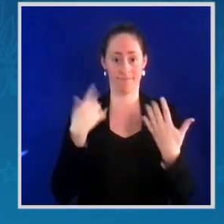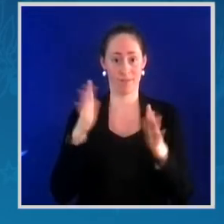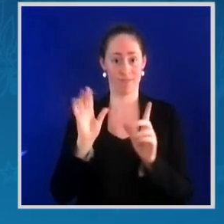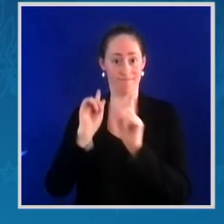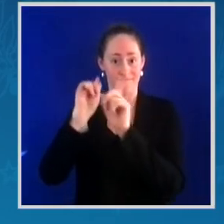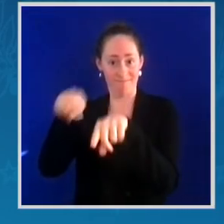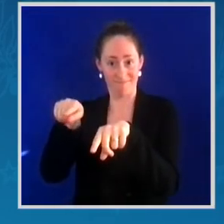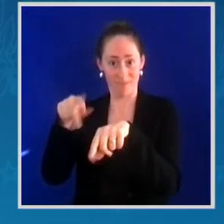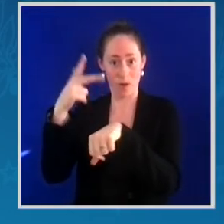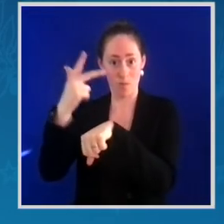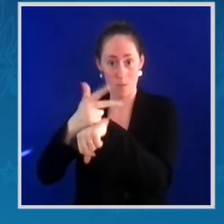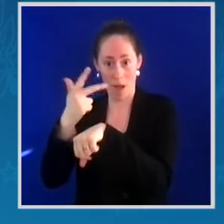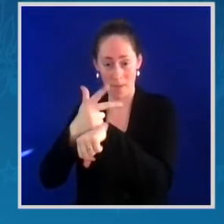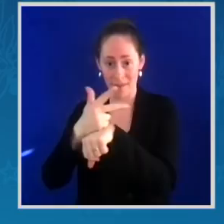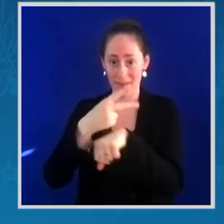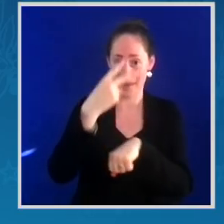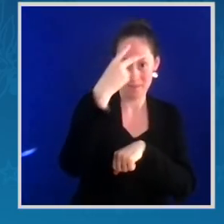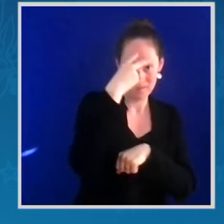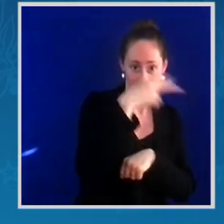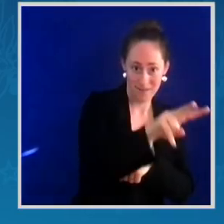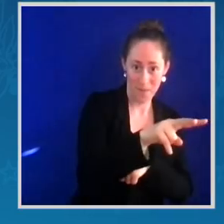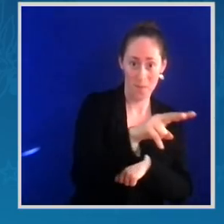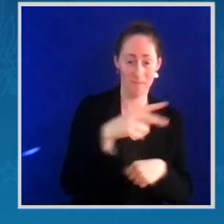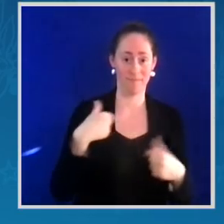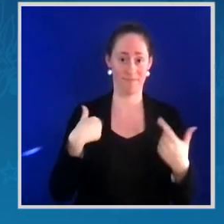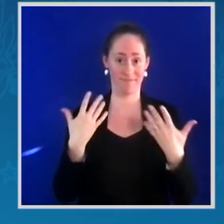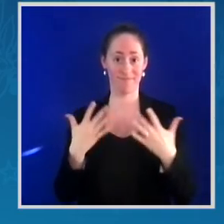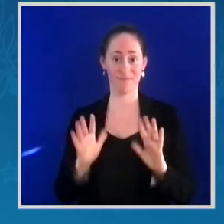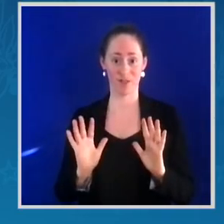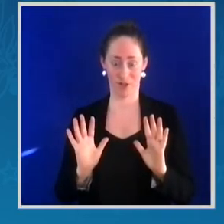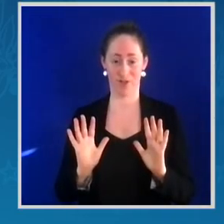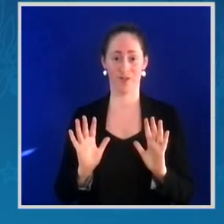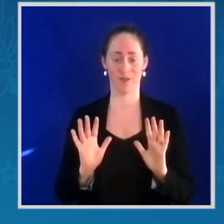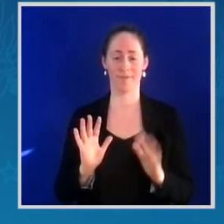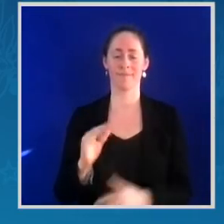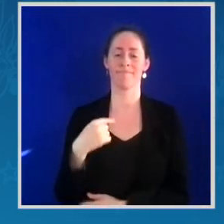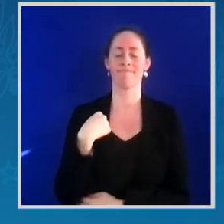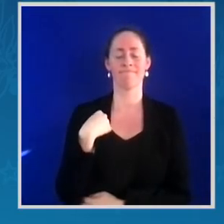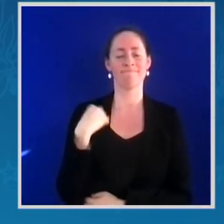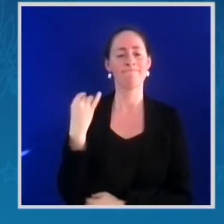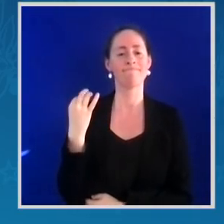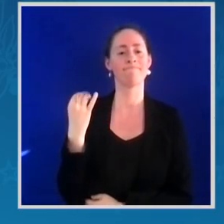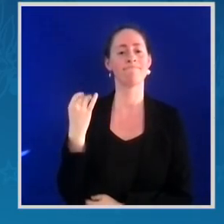this trip has reinforced a central theme in the conversations that I've had both